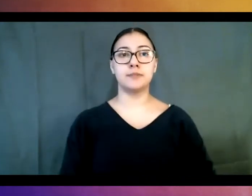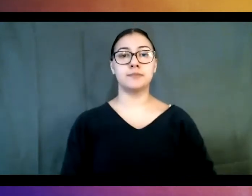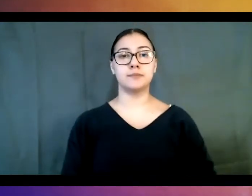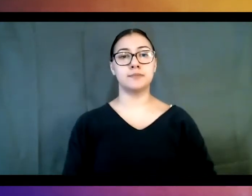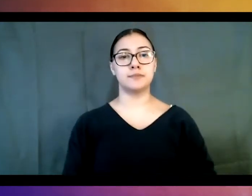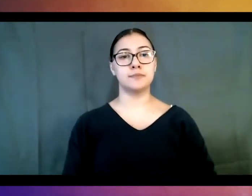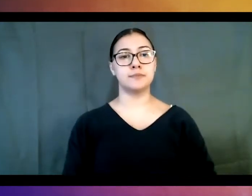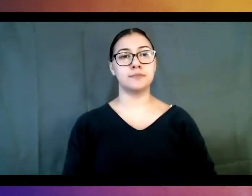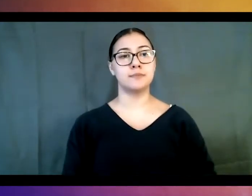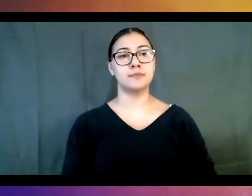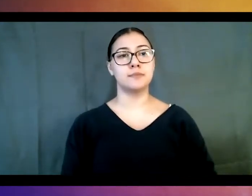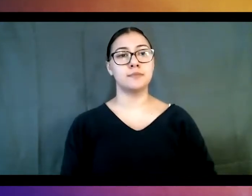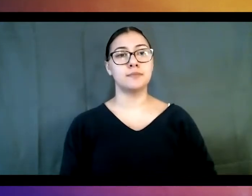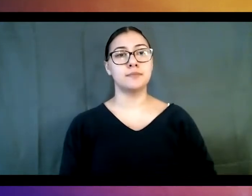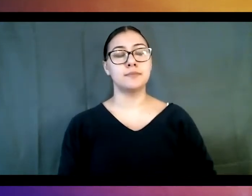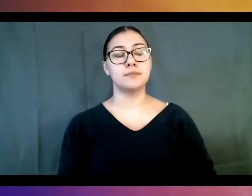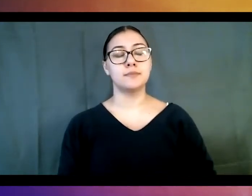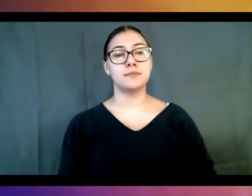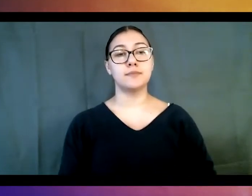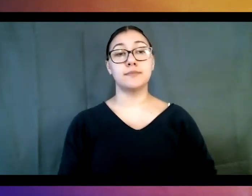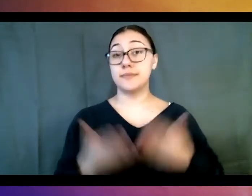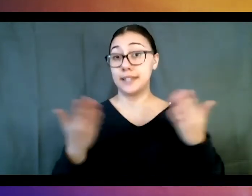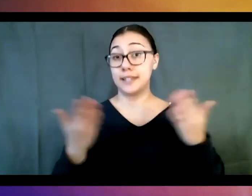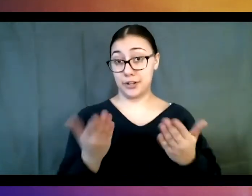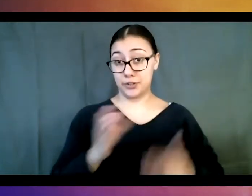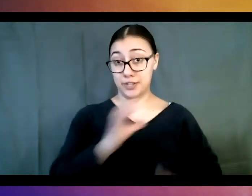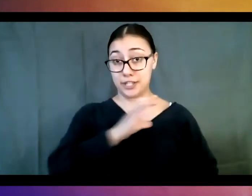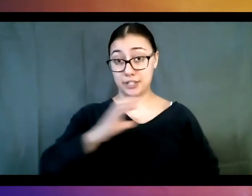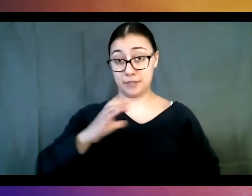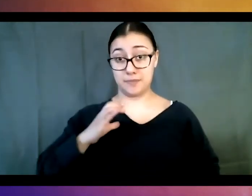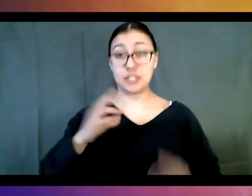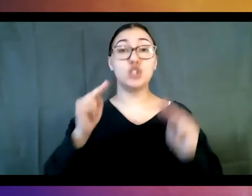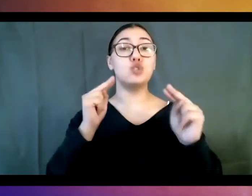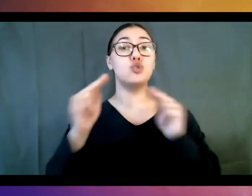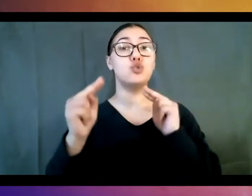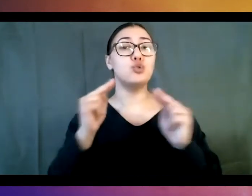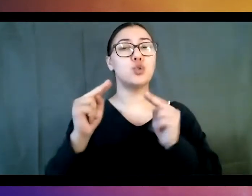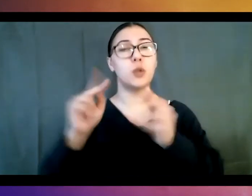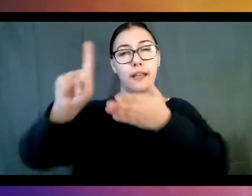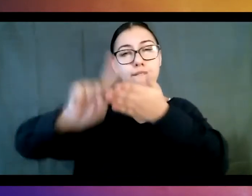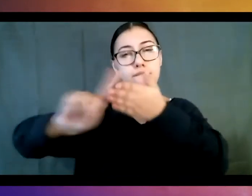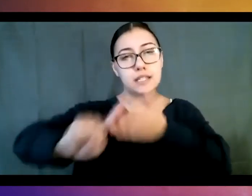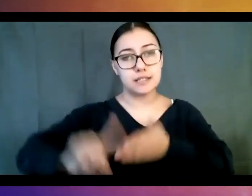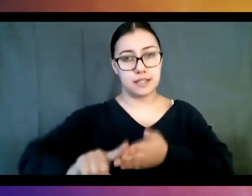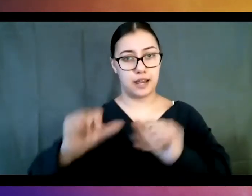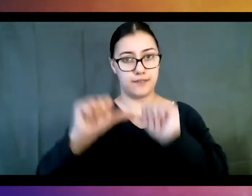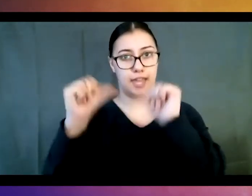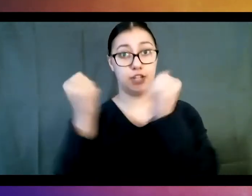The Commission acts as a neutral investigative agency and does not represent either party.